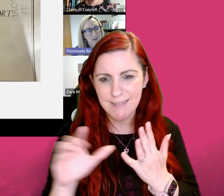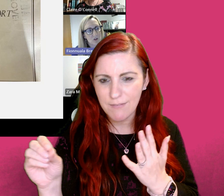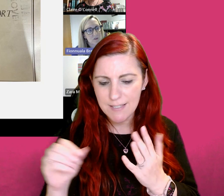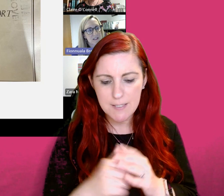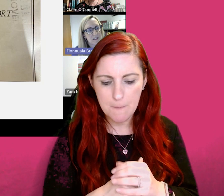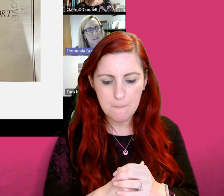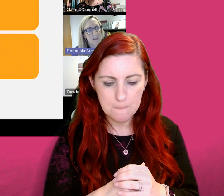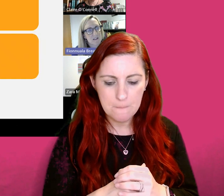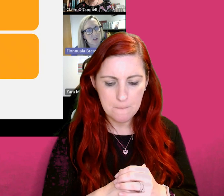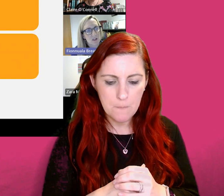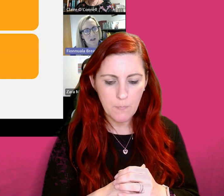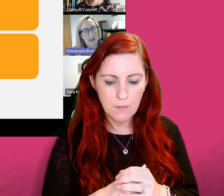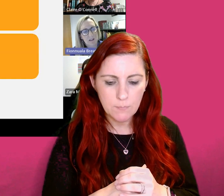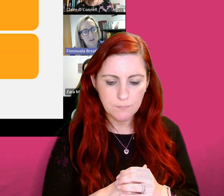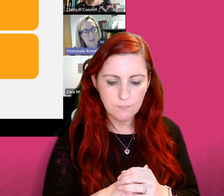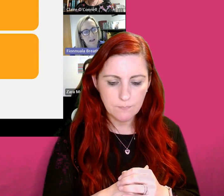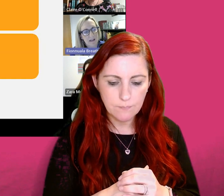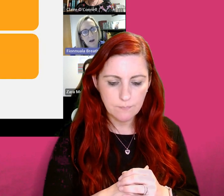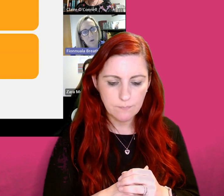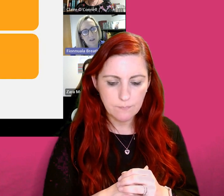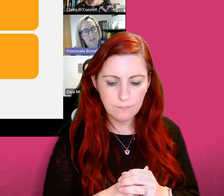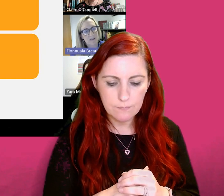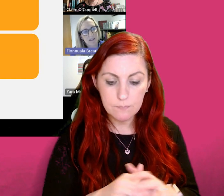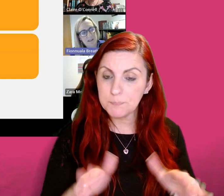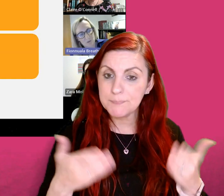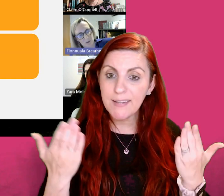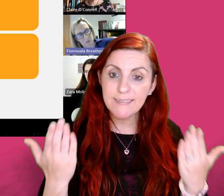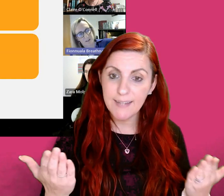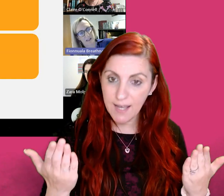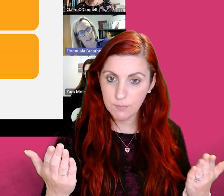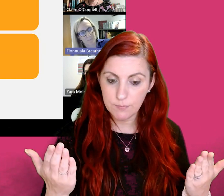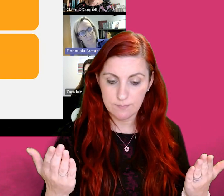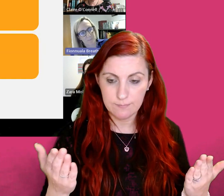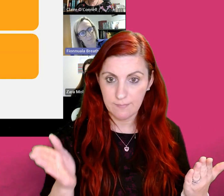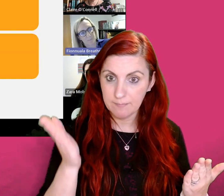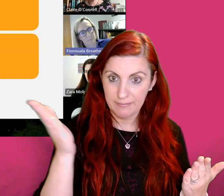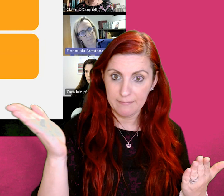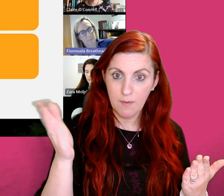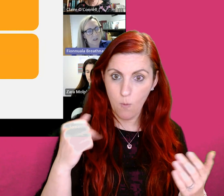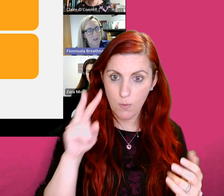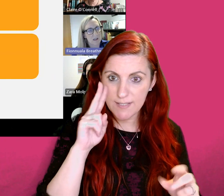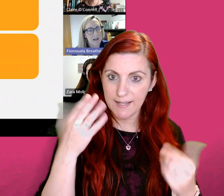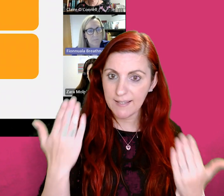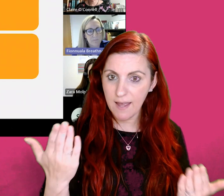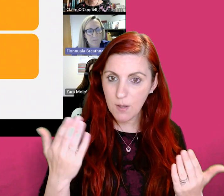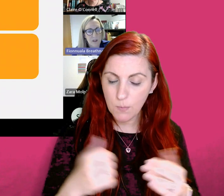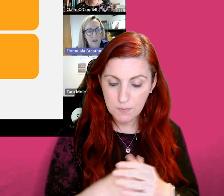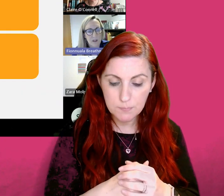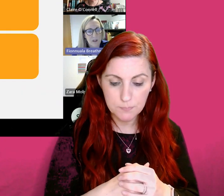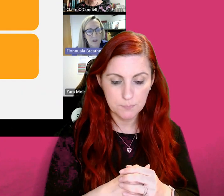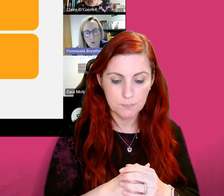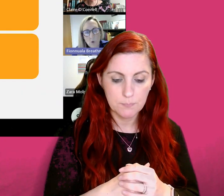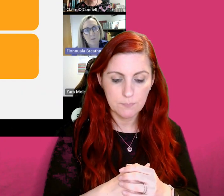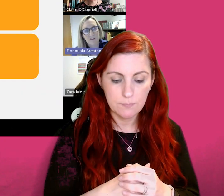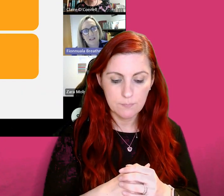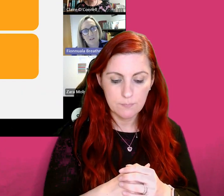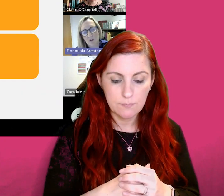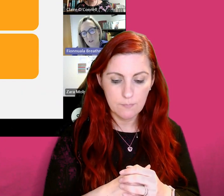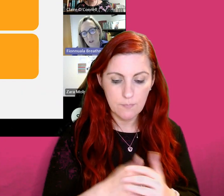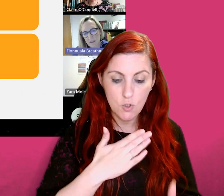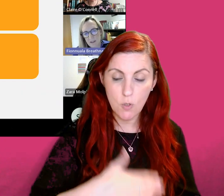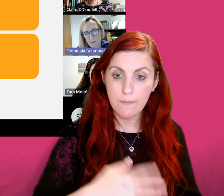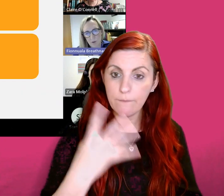in those days and and and nowadays this is what we're seeing is that um only 4% of our diabetes